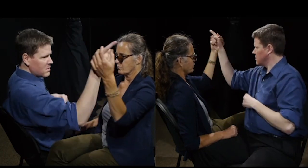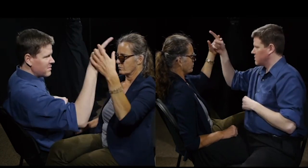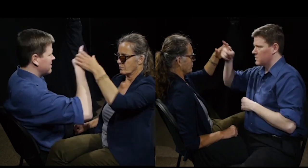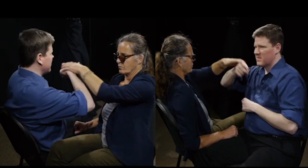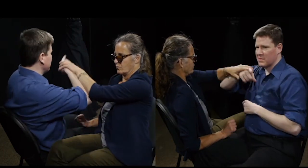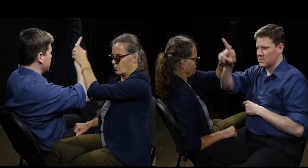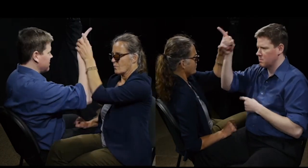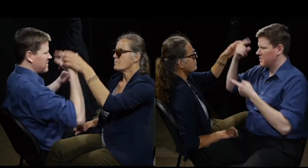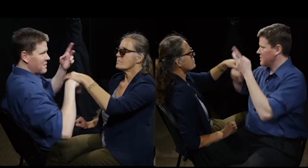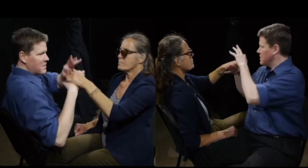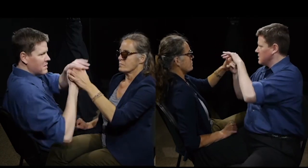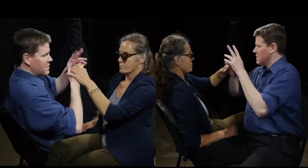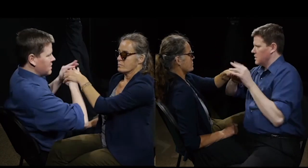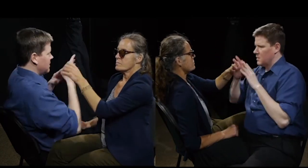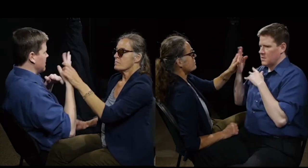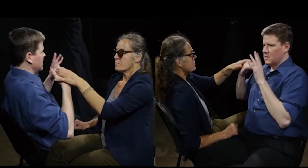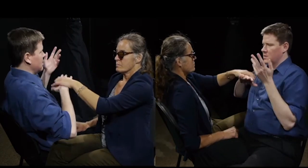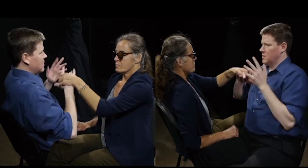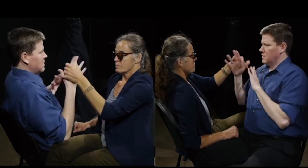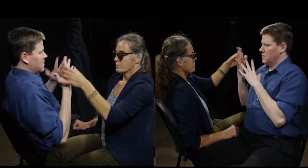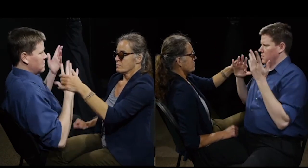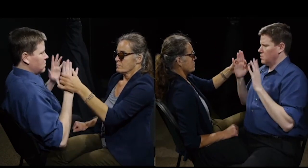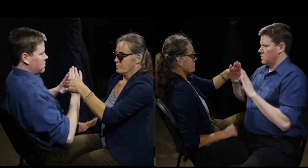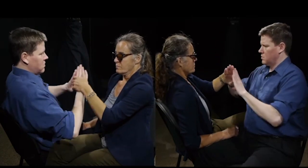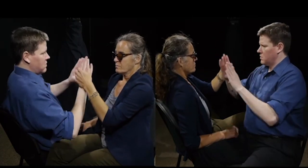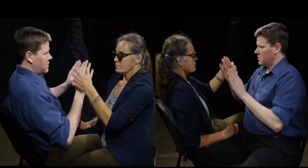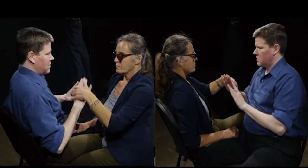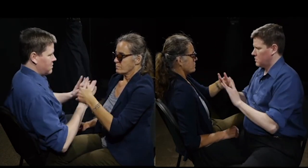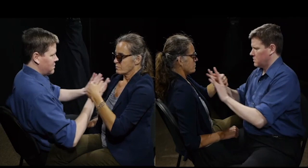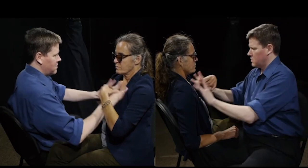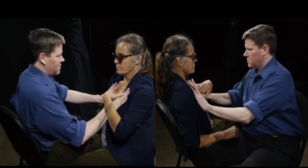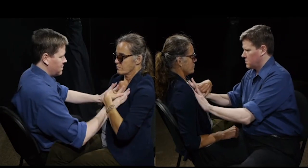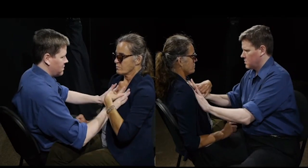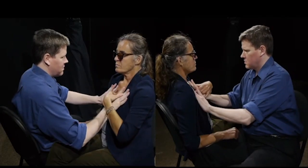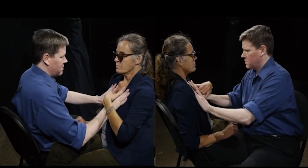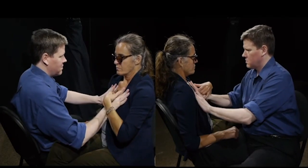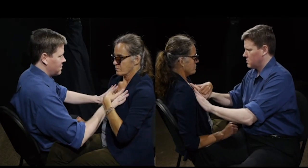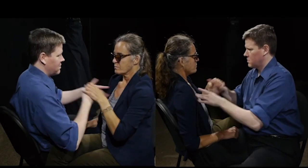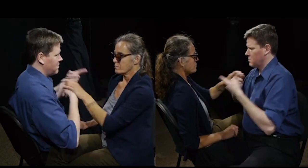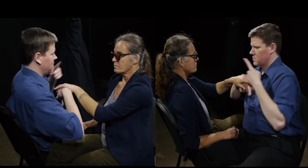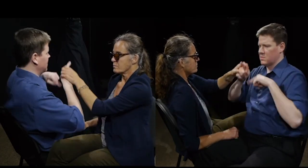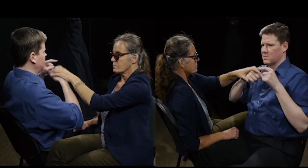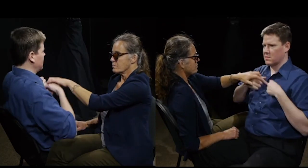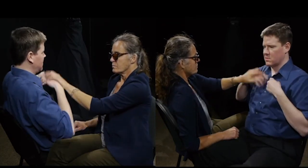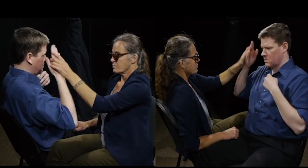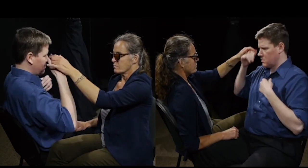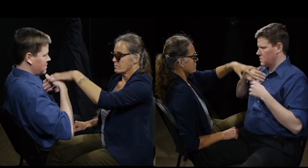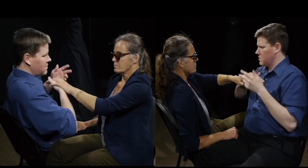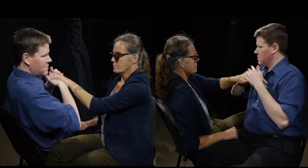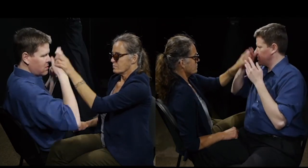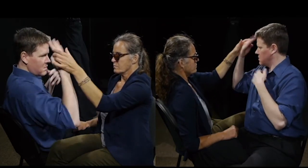ASL, on the other hand, makes use of air space, or the visual space on and around a signer's body.